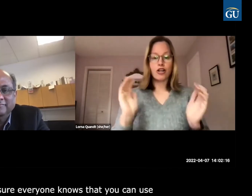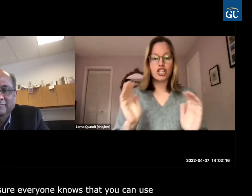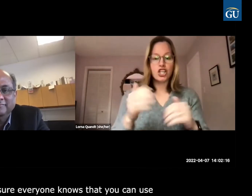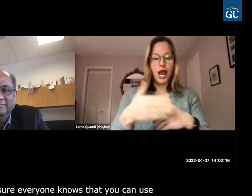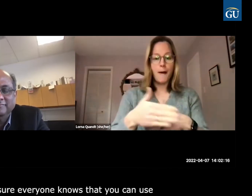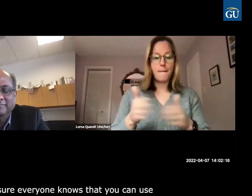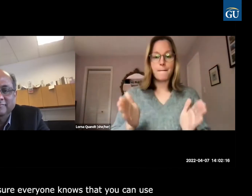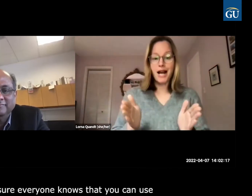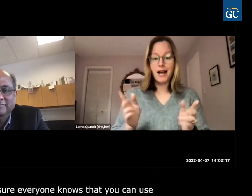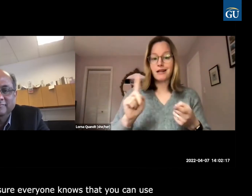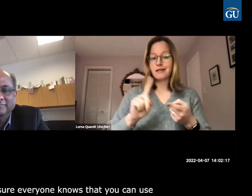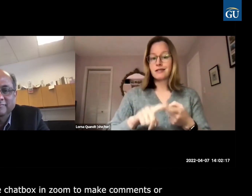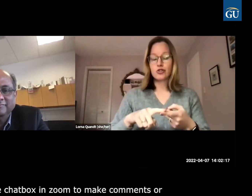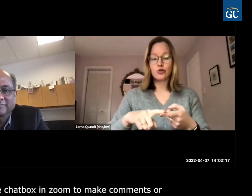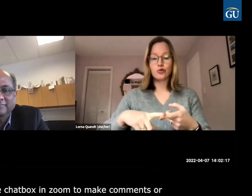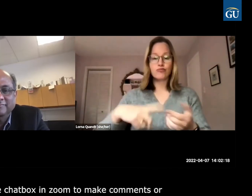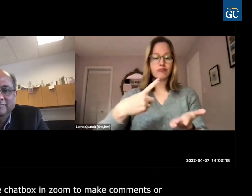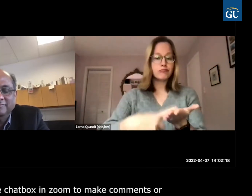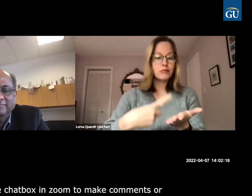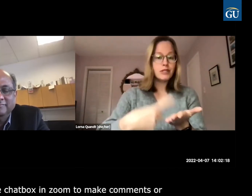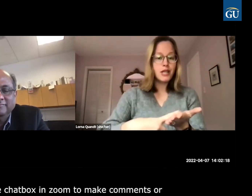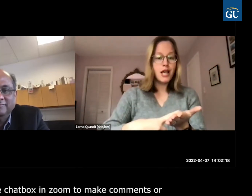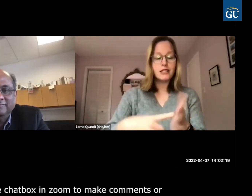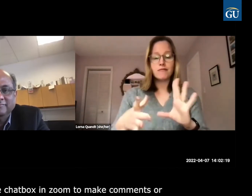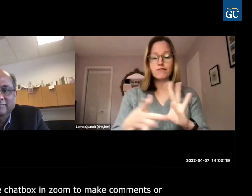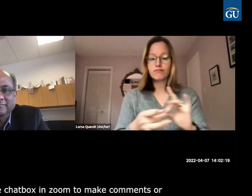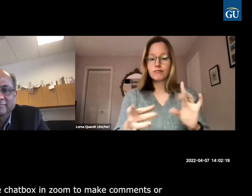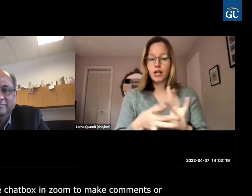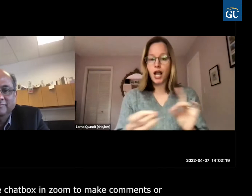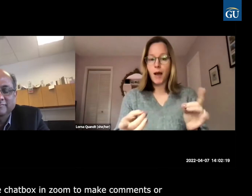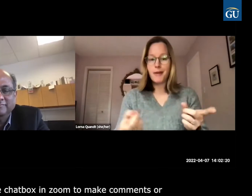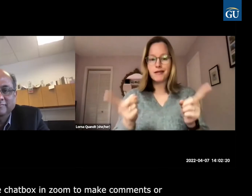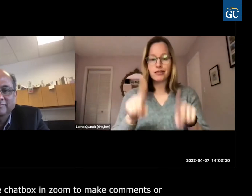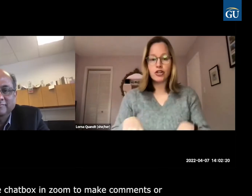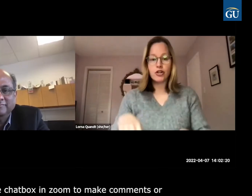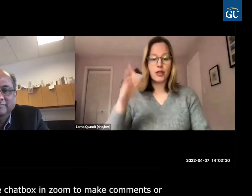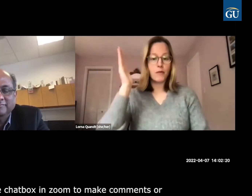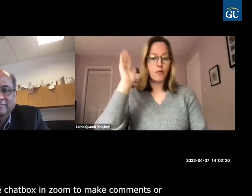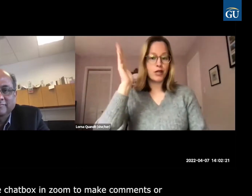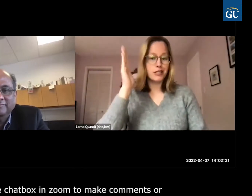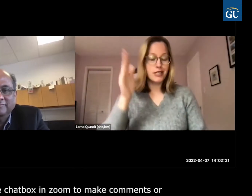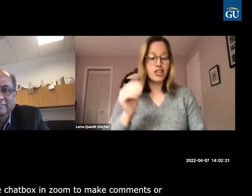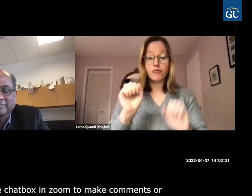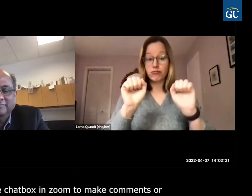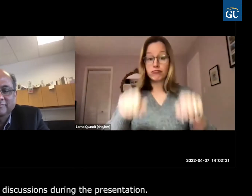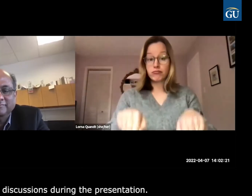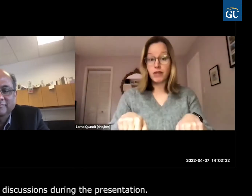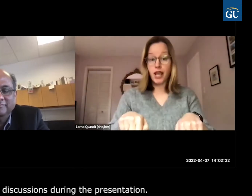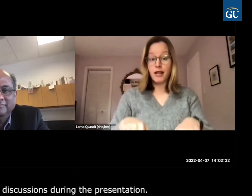that you can use the chat box in zoom